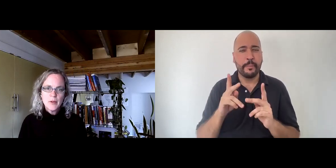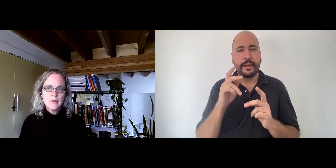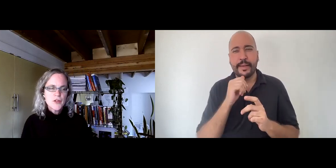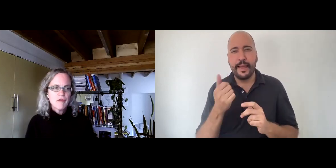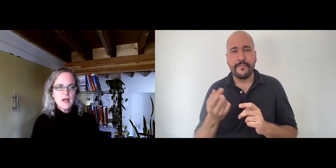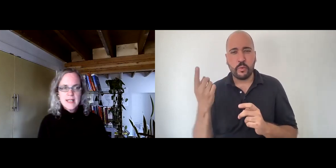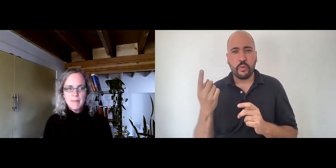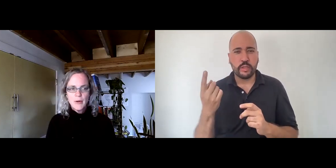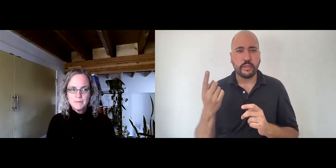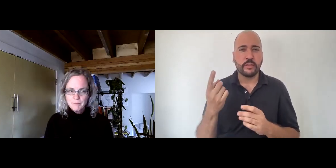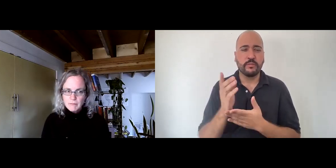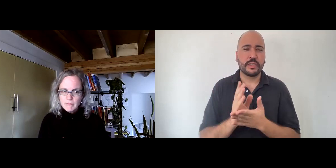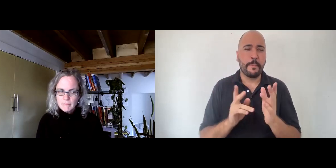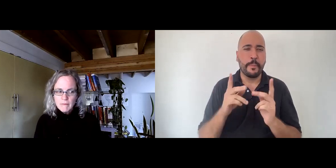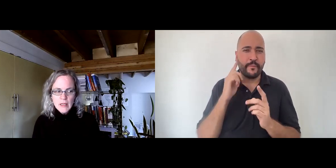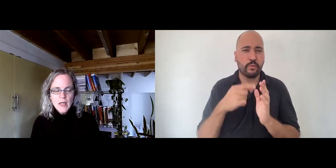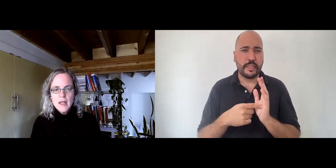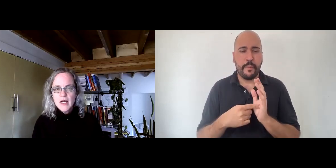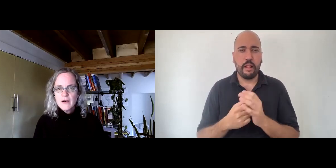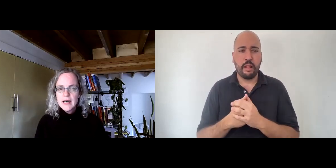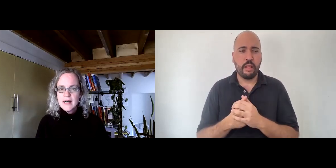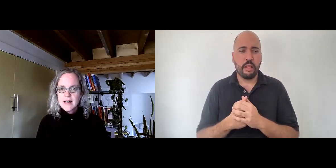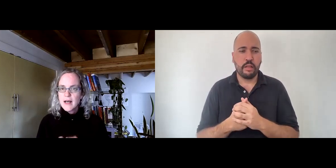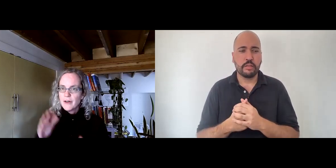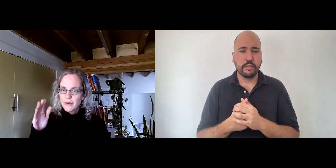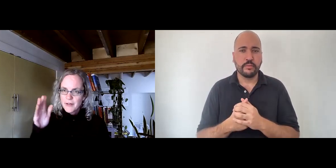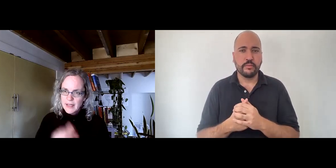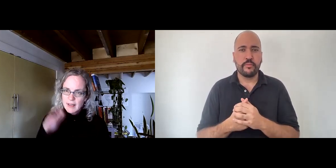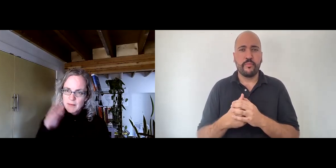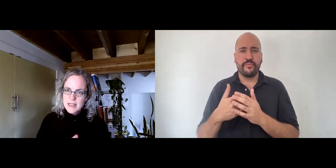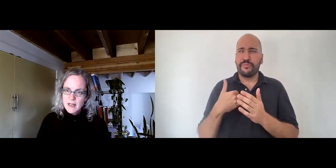So, for example, there is an earned income deduction.